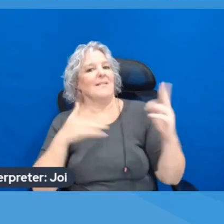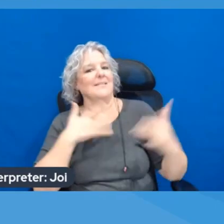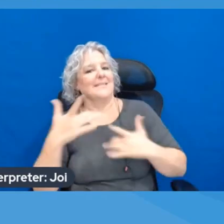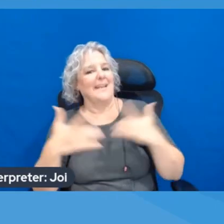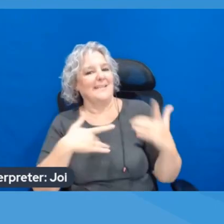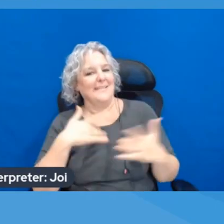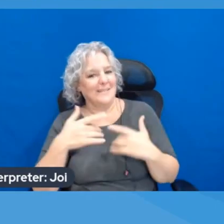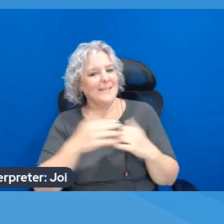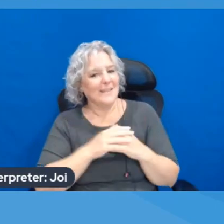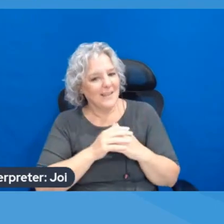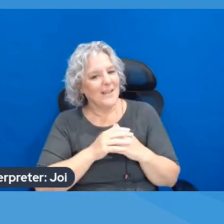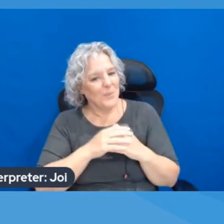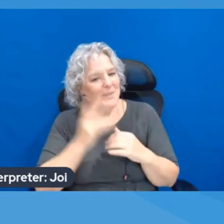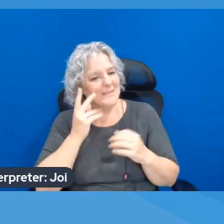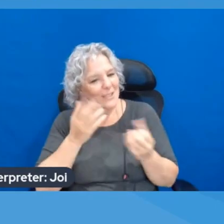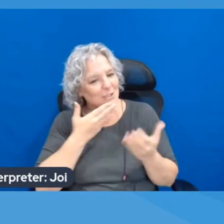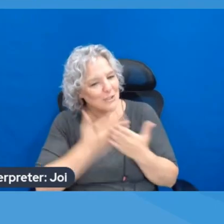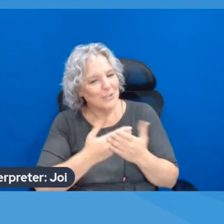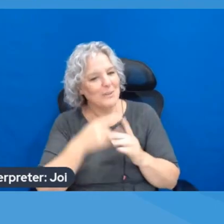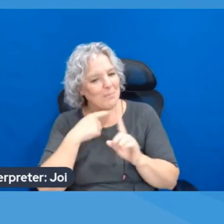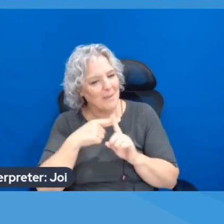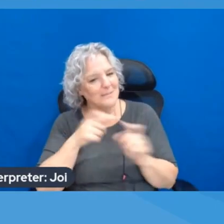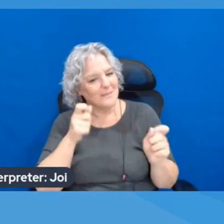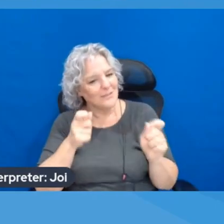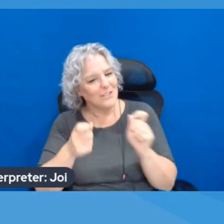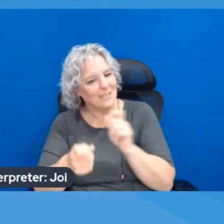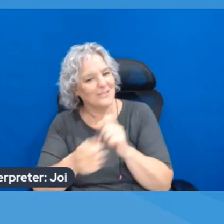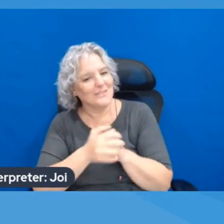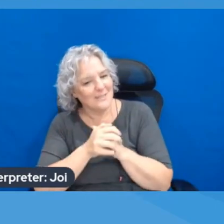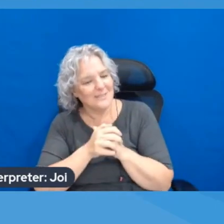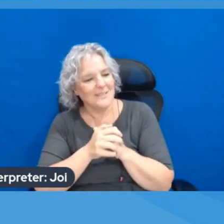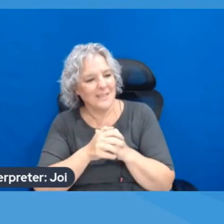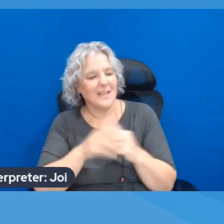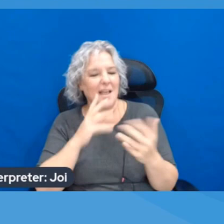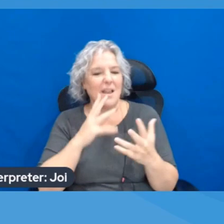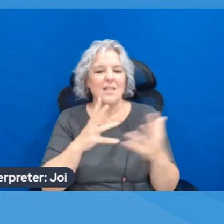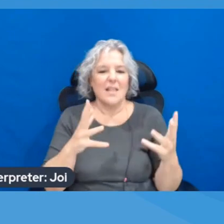the changes that we raise out, the lived experiences that may be lifted